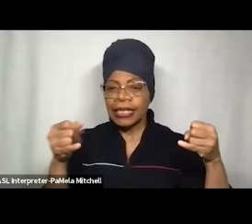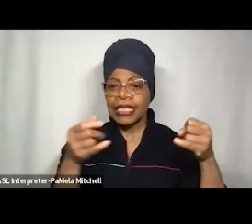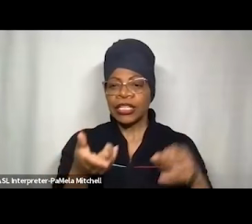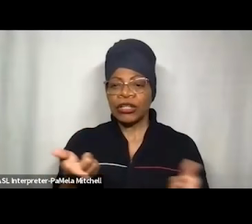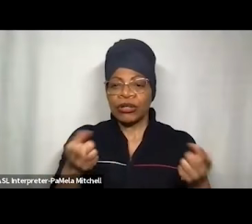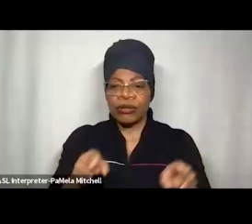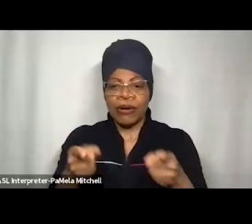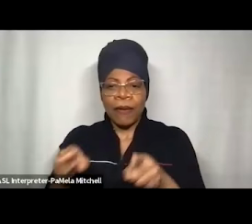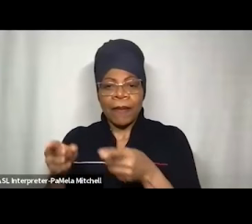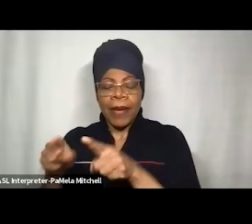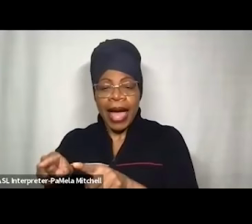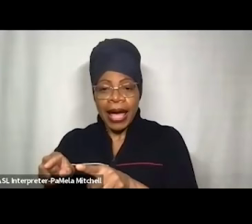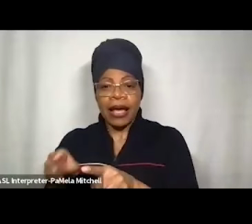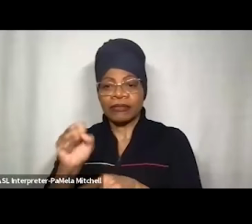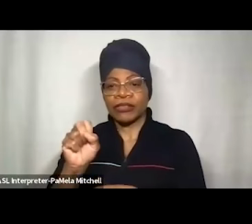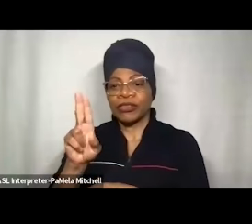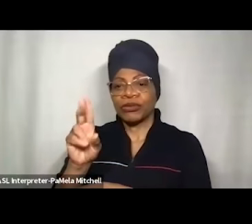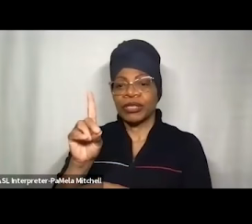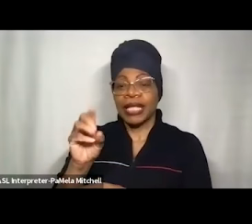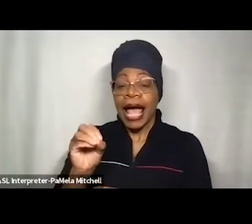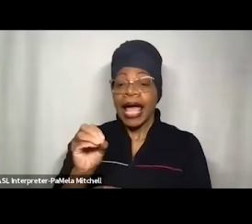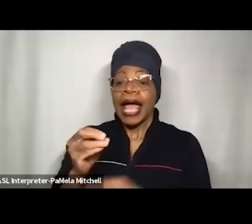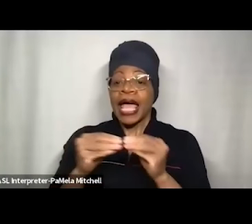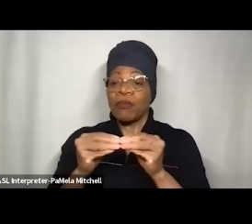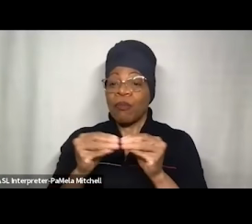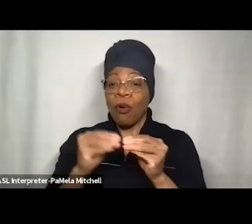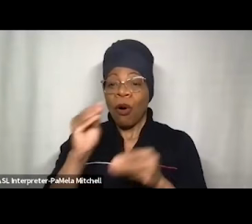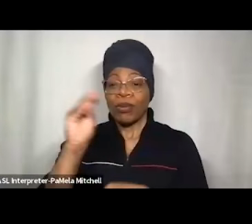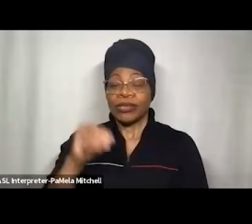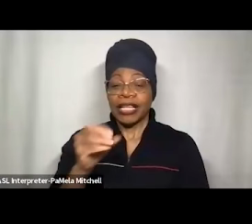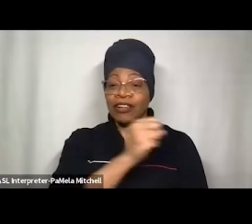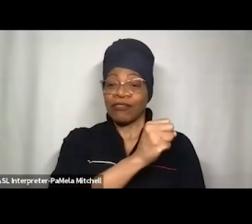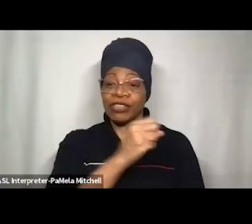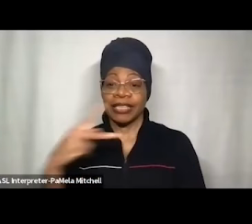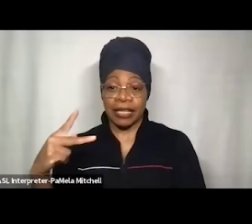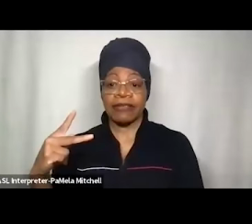the higher rates of recidivism, right? And reincarceration to jails and prisons.